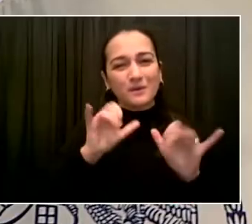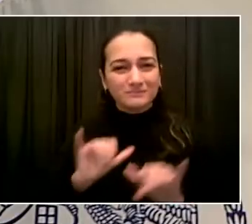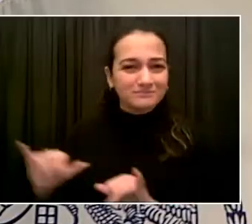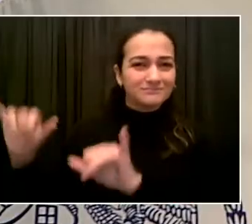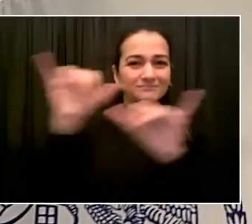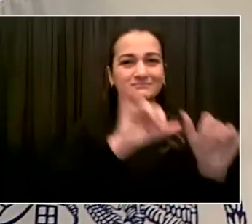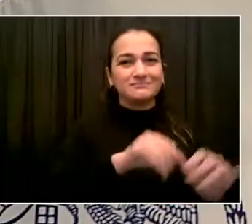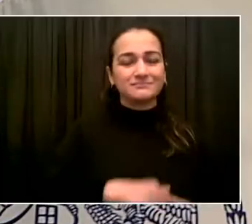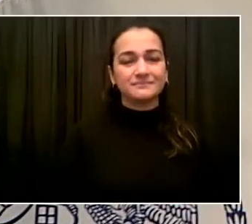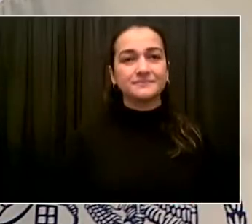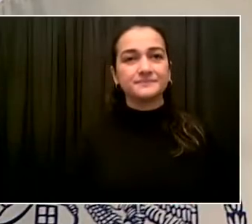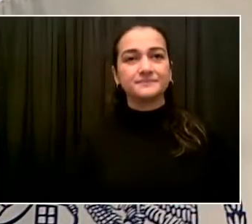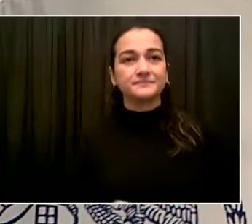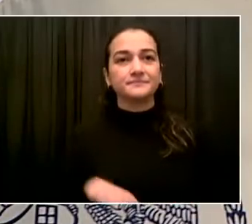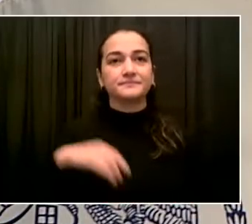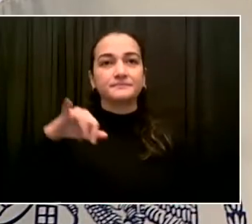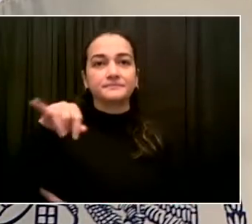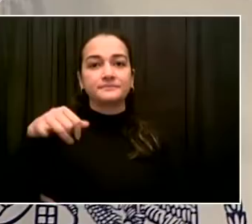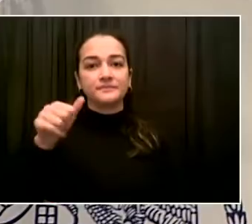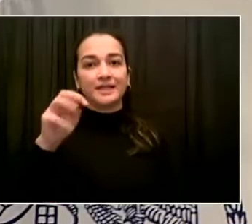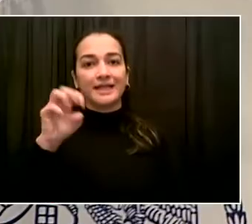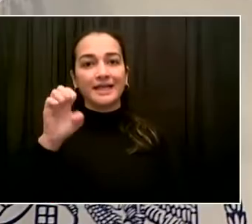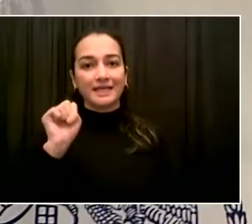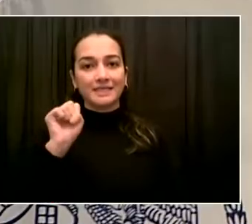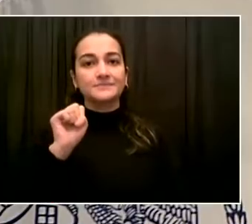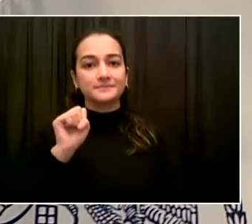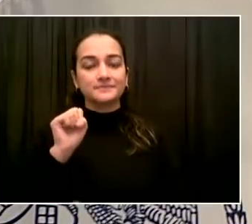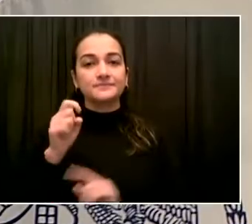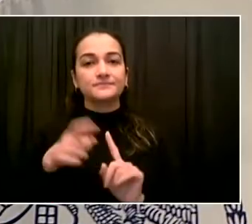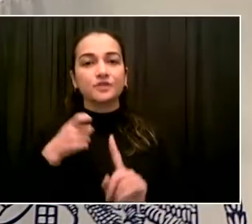BUSINESSES GET IT DONE BECAUSE IT IS ONE STANDARD FOR EVERYONE. OUR NEXT